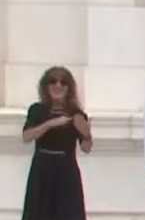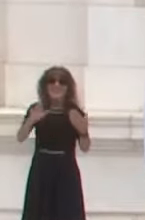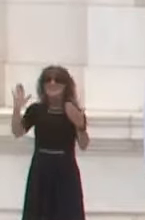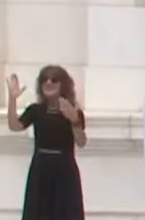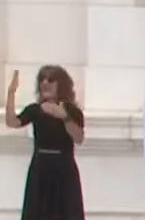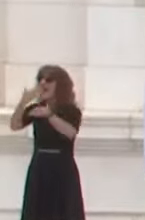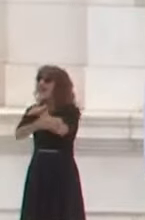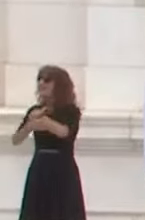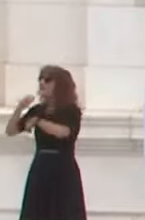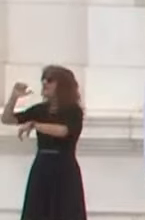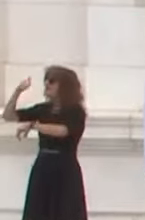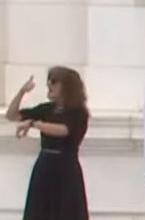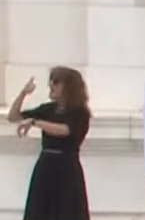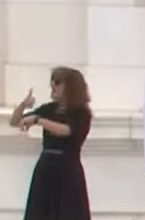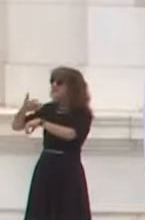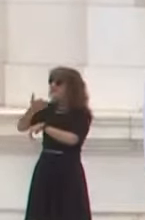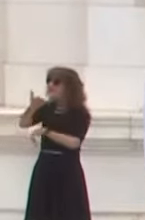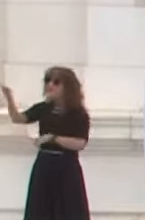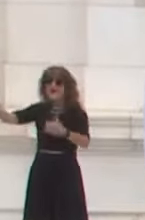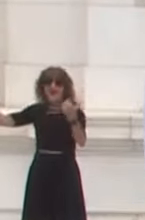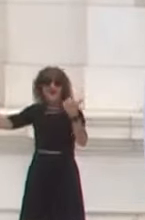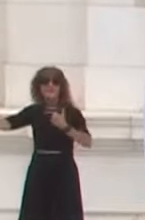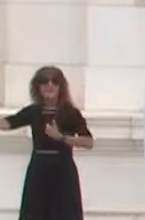This land was made for you and me